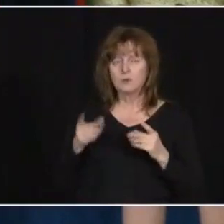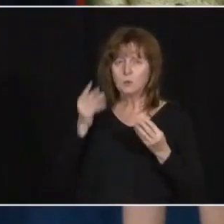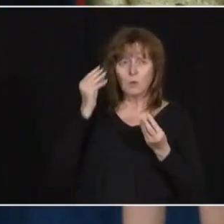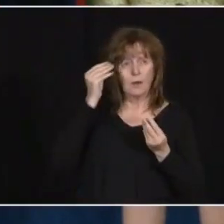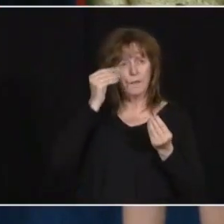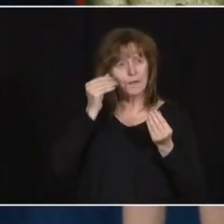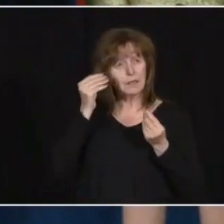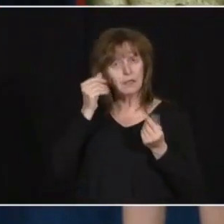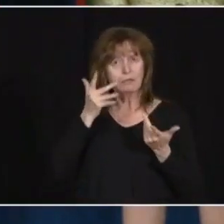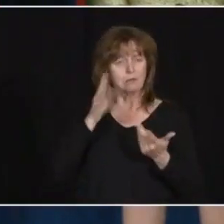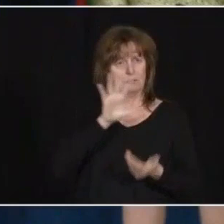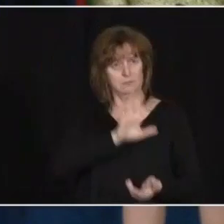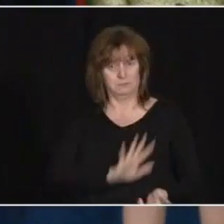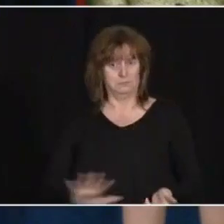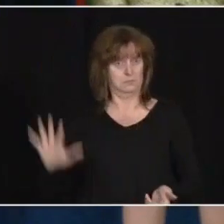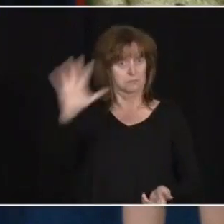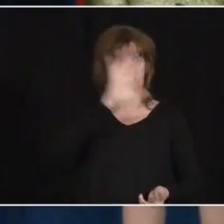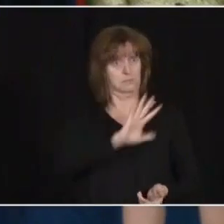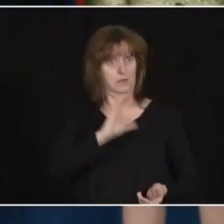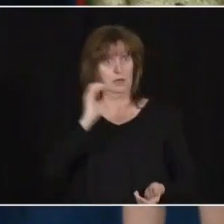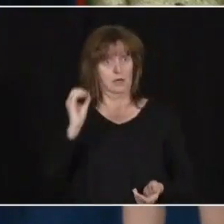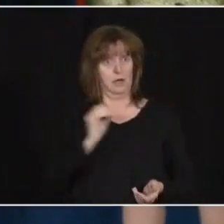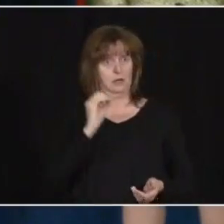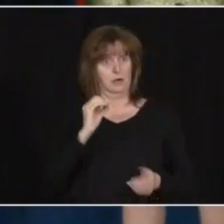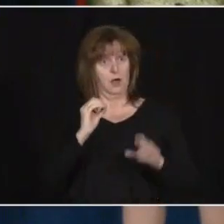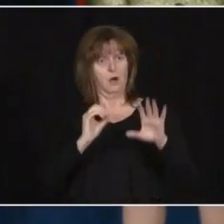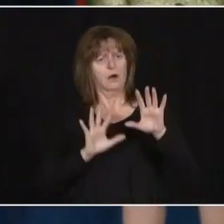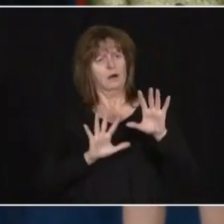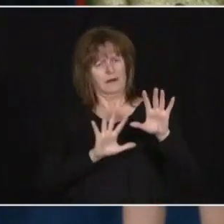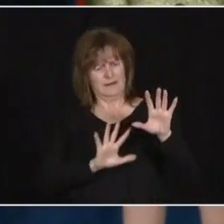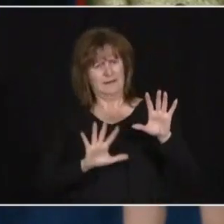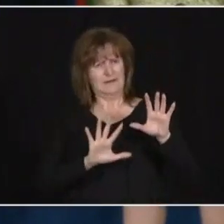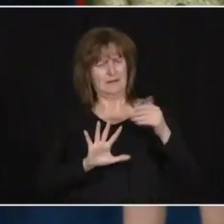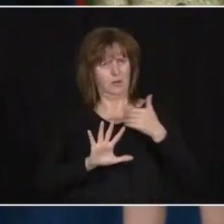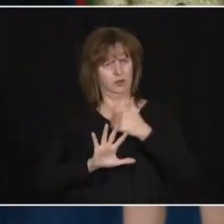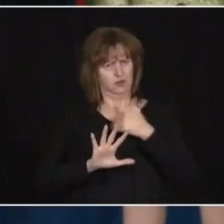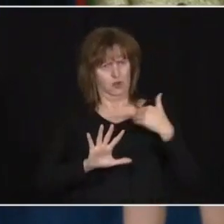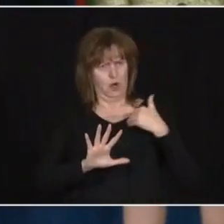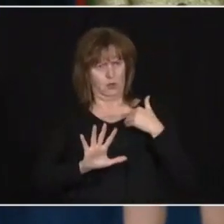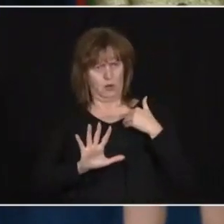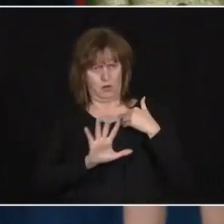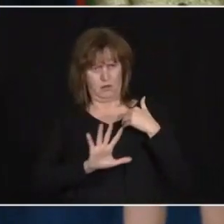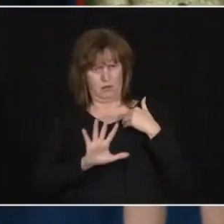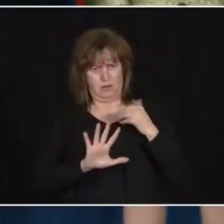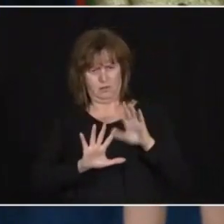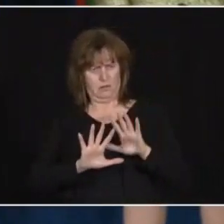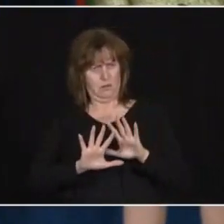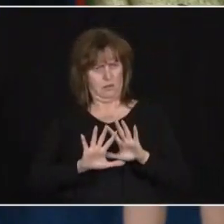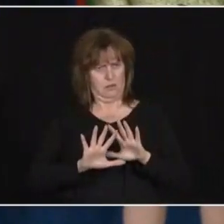restrictions? Because I'm sure businesses in smaller towns and cities are wondering why they're still